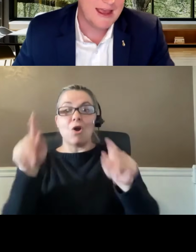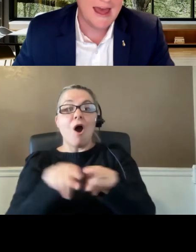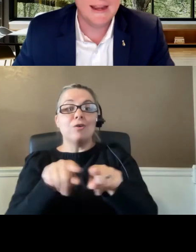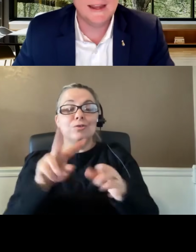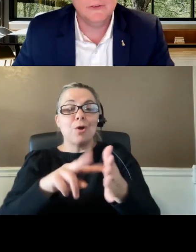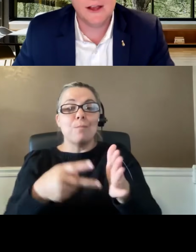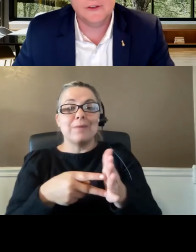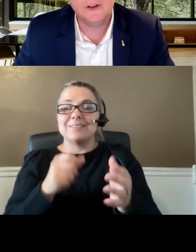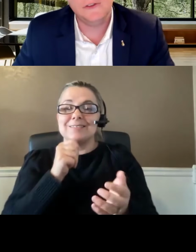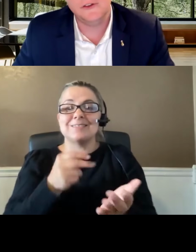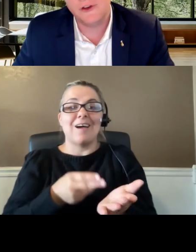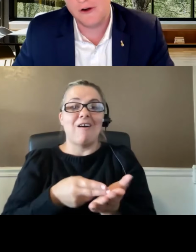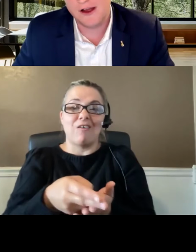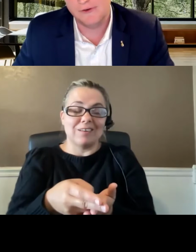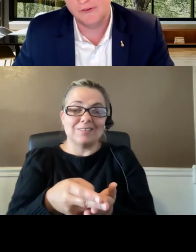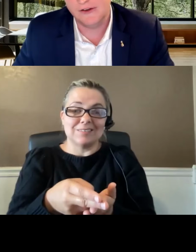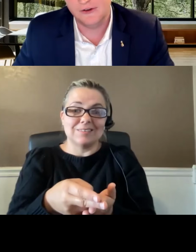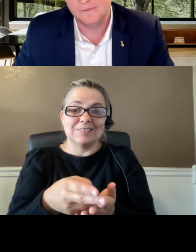and it gives us a chance to start a conversation.